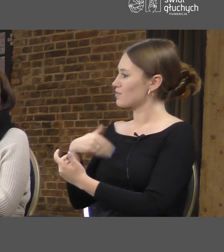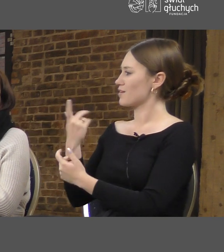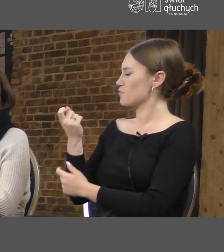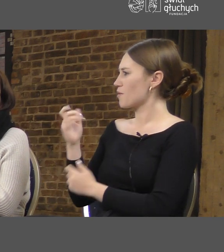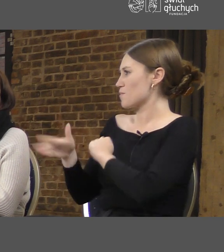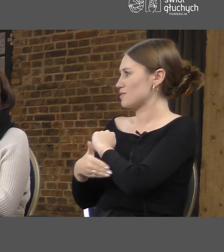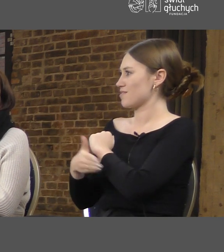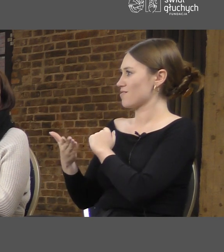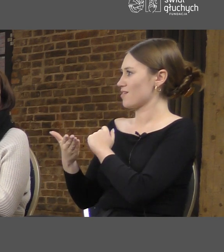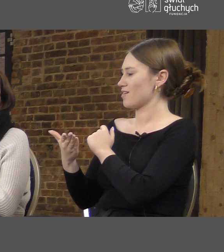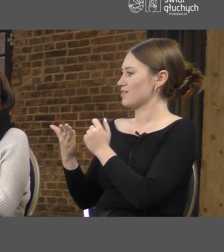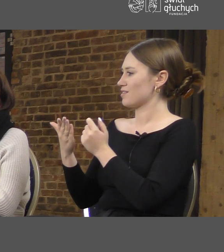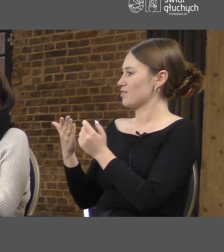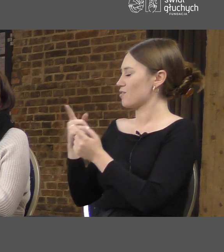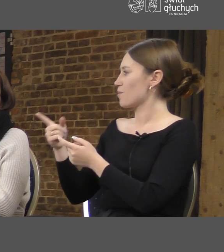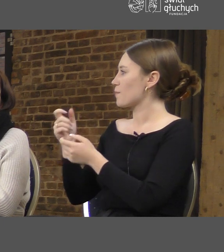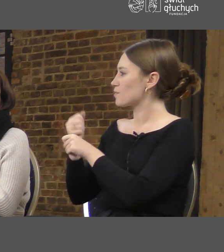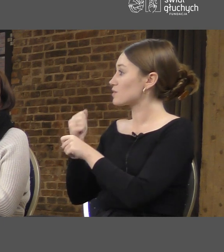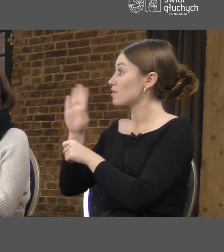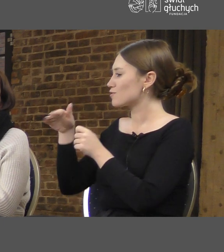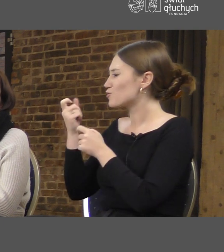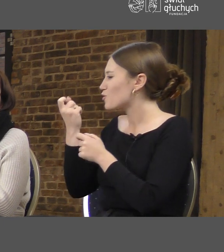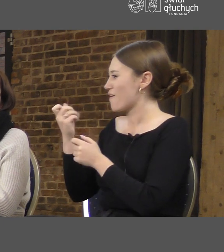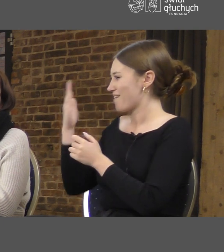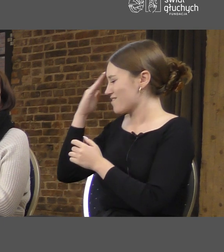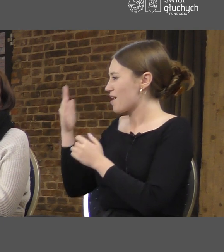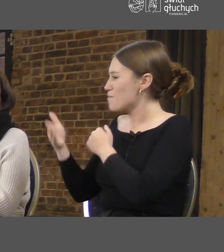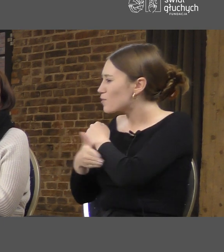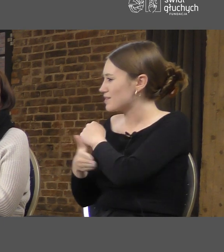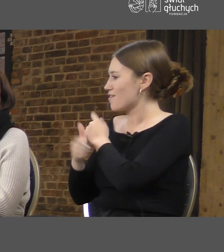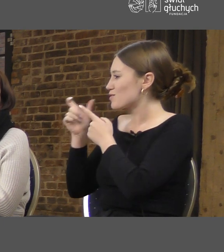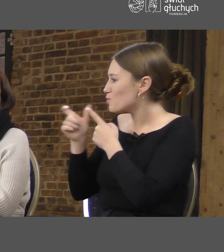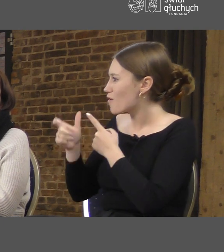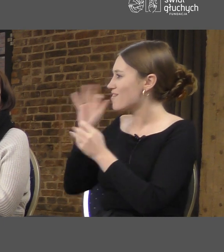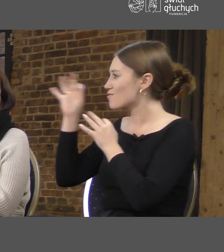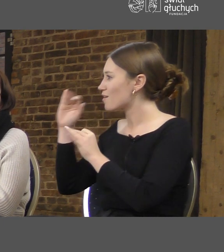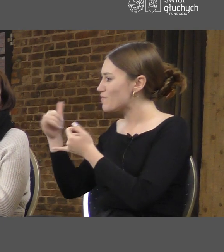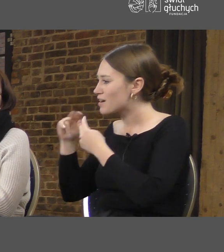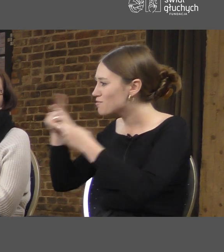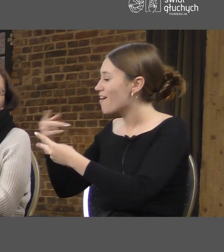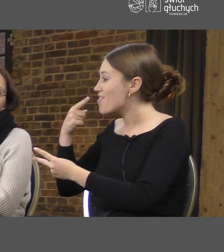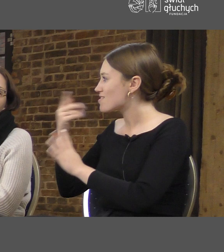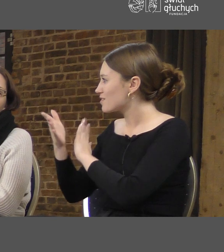Even if the employer can at least a little bit of sign language and communicate basic information, then I think that's a lot.